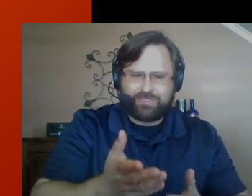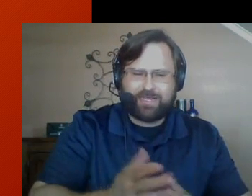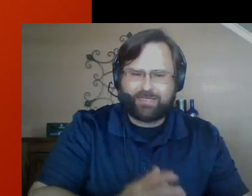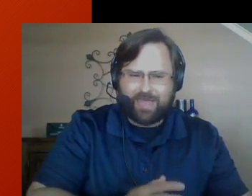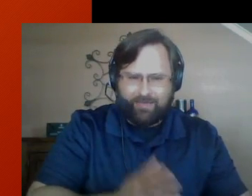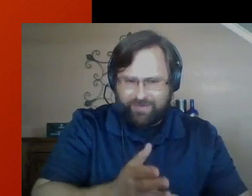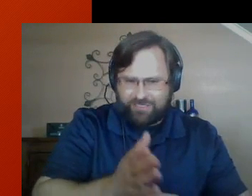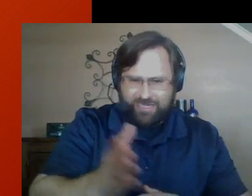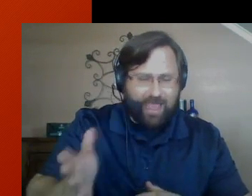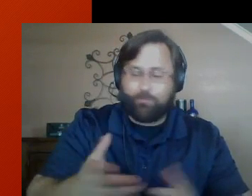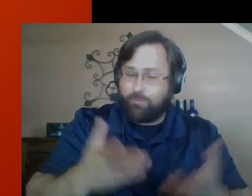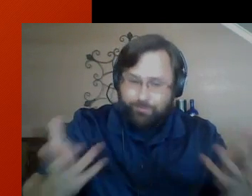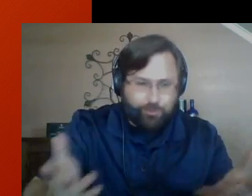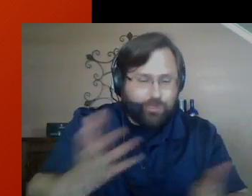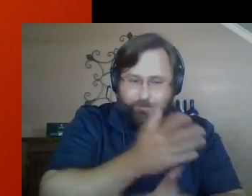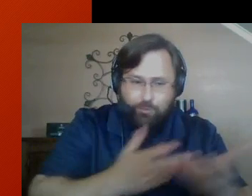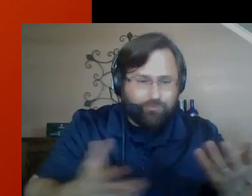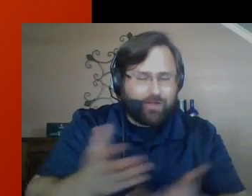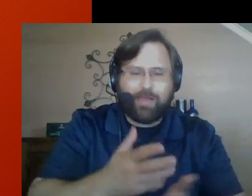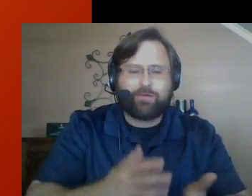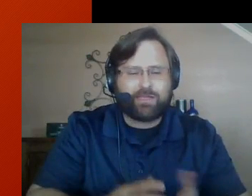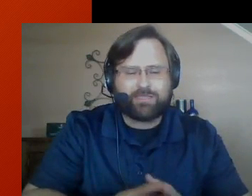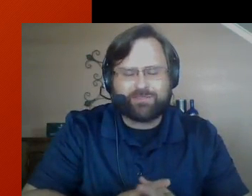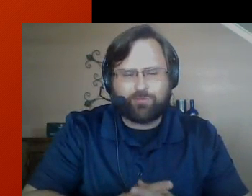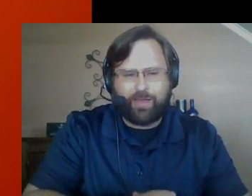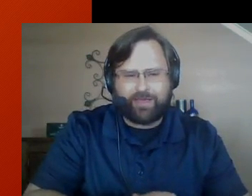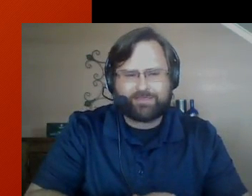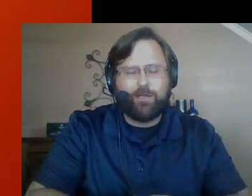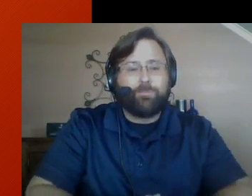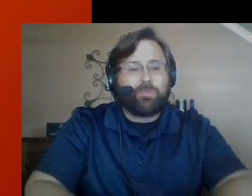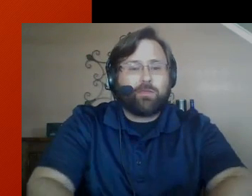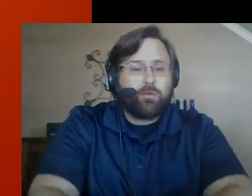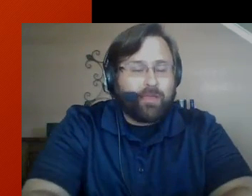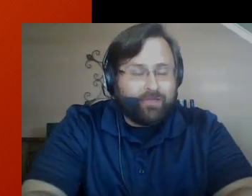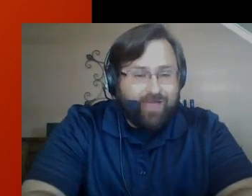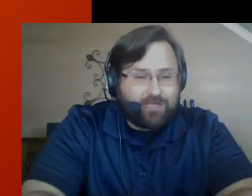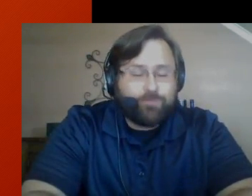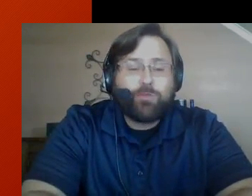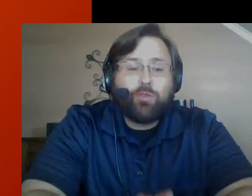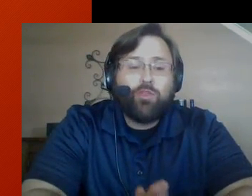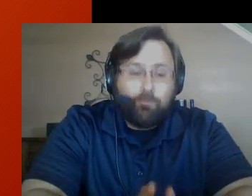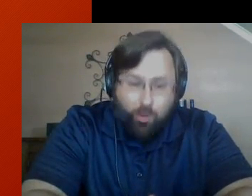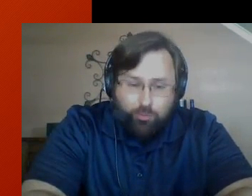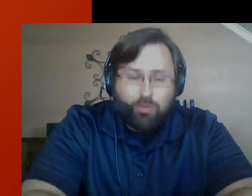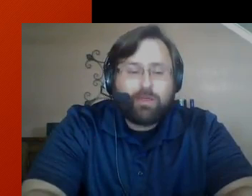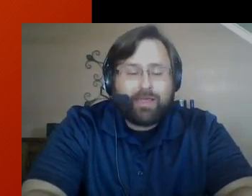the sentence I finish eat apple you could have moved that around in lots of different ways in fact the modal can